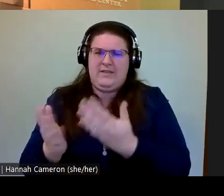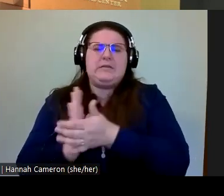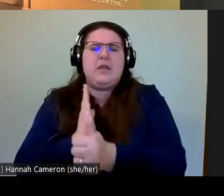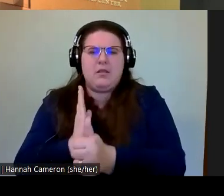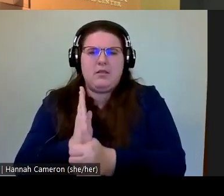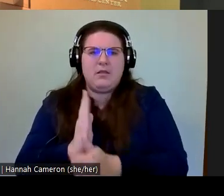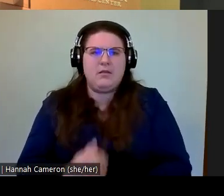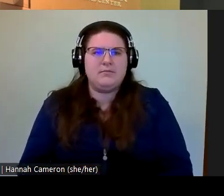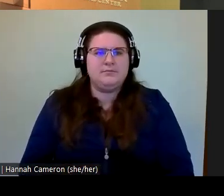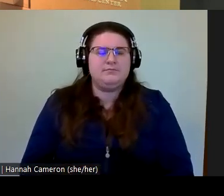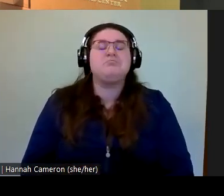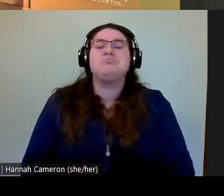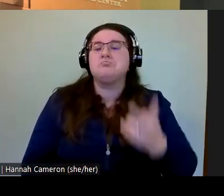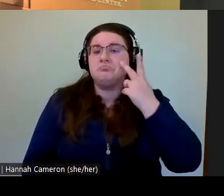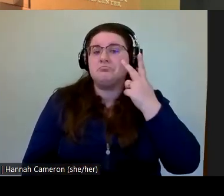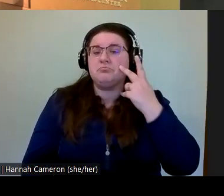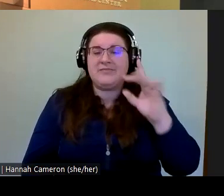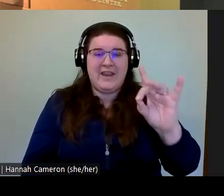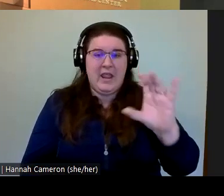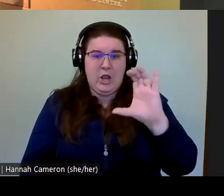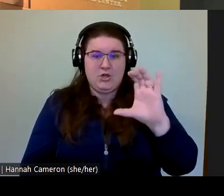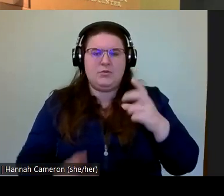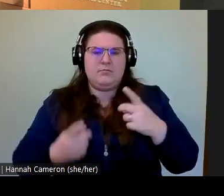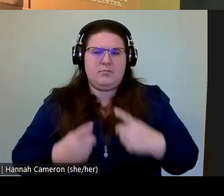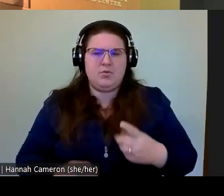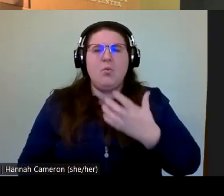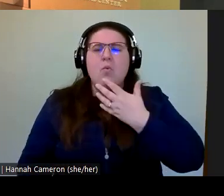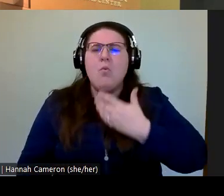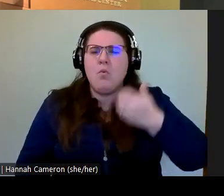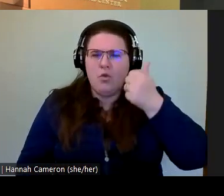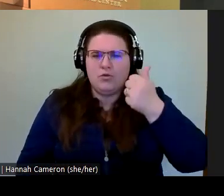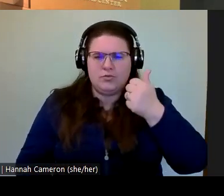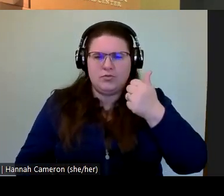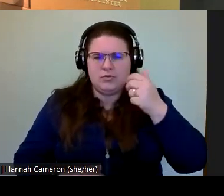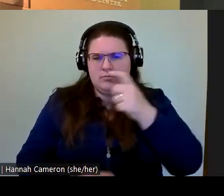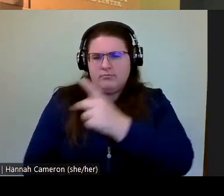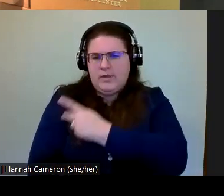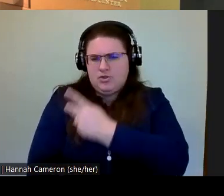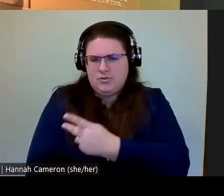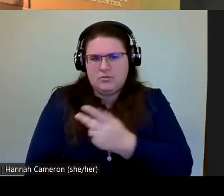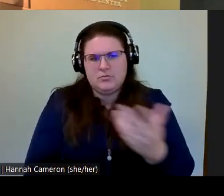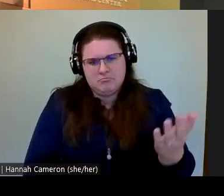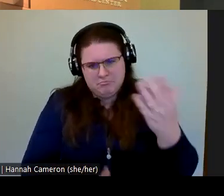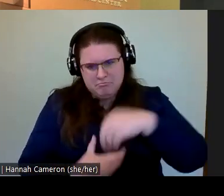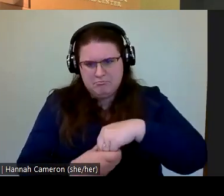about 800 depressed older patients uh in this trial uh and you can see they had a really nice